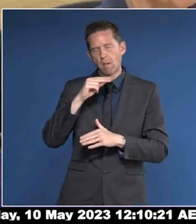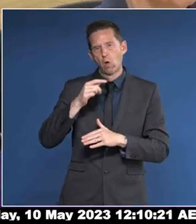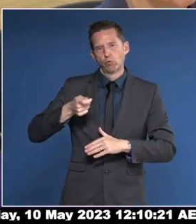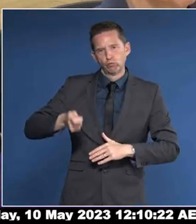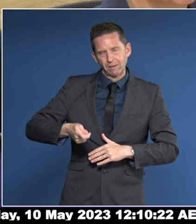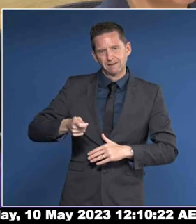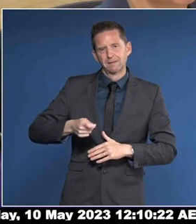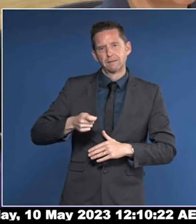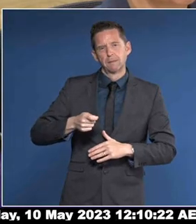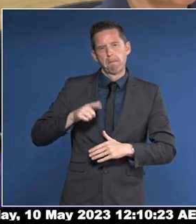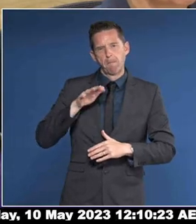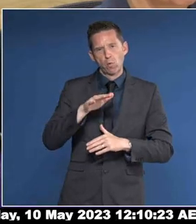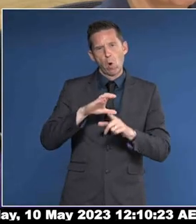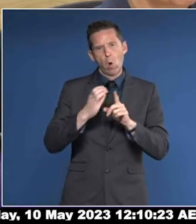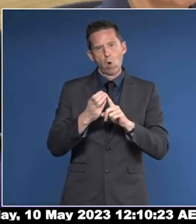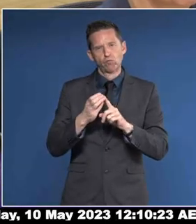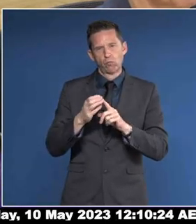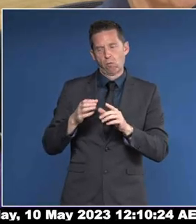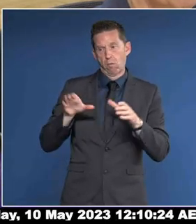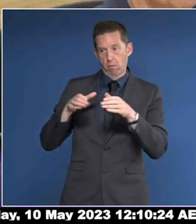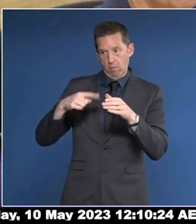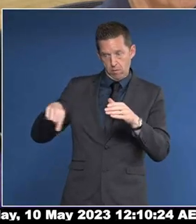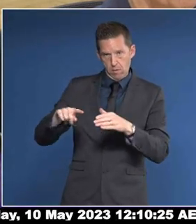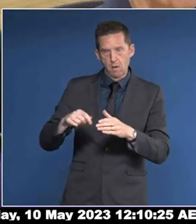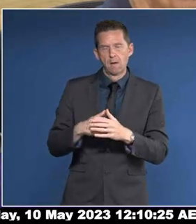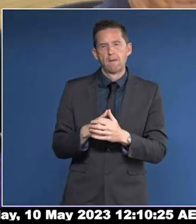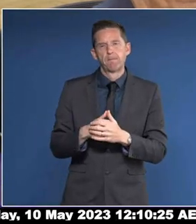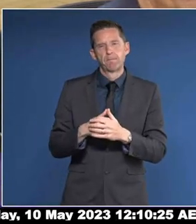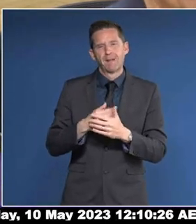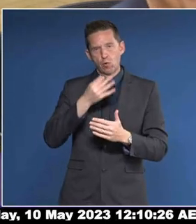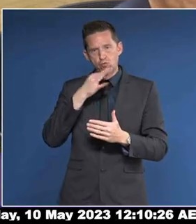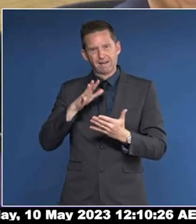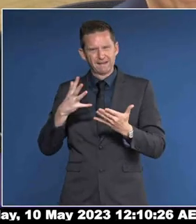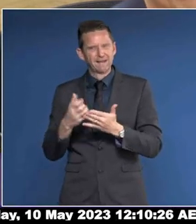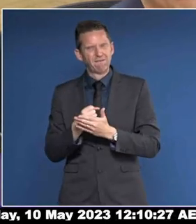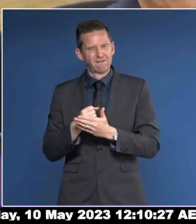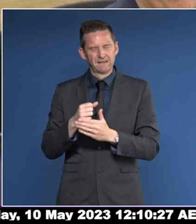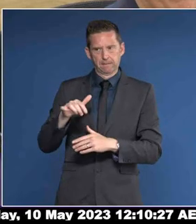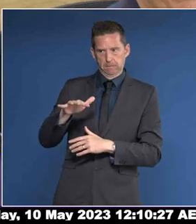formerly and my shorthand, Department of Child Safety - have they done any work with